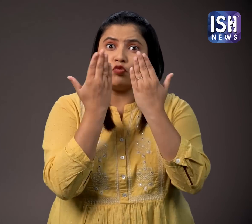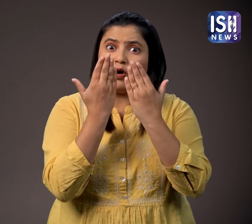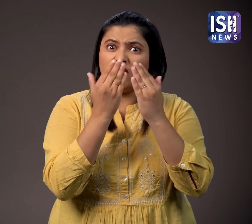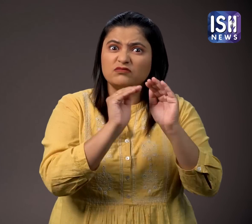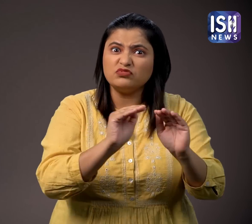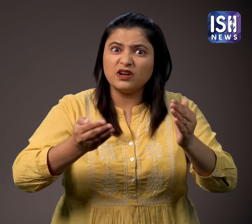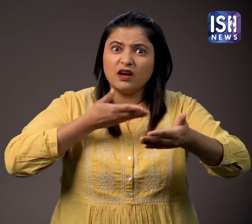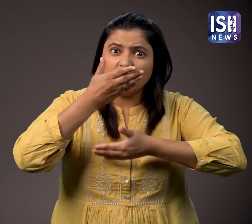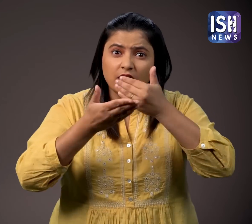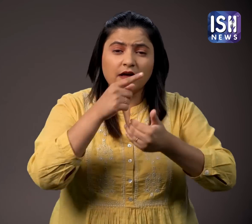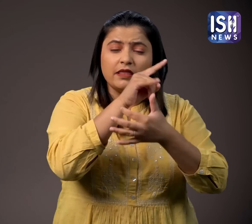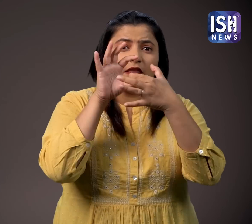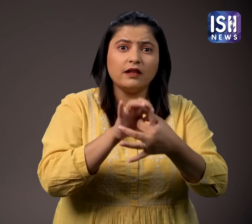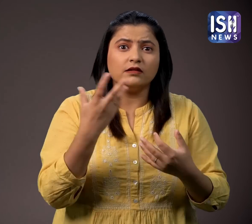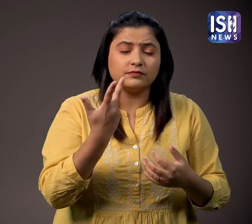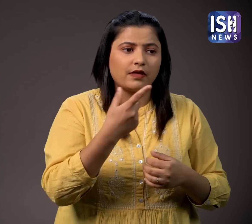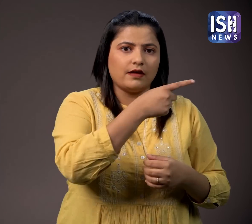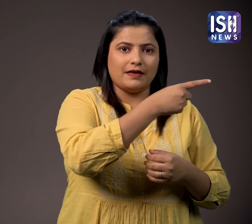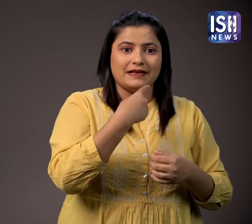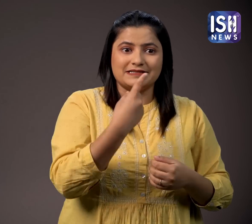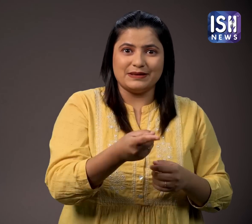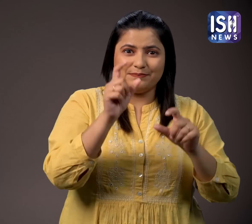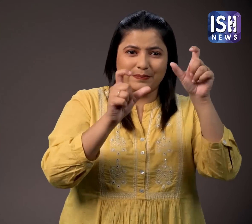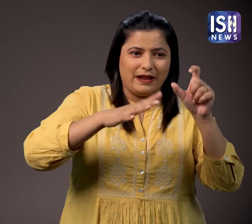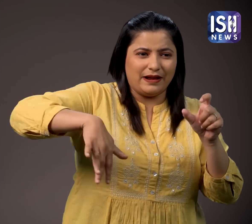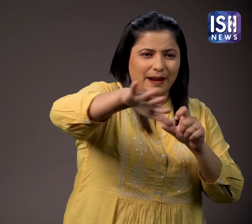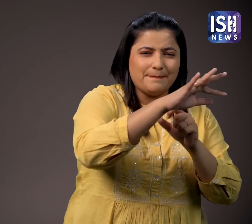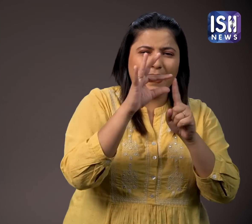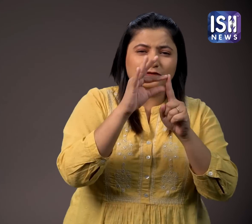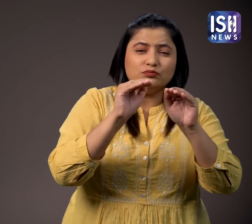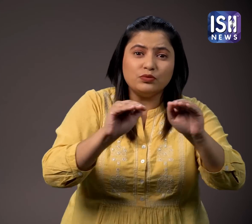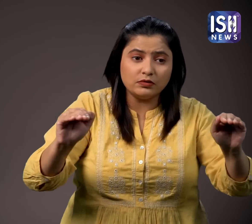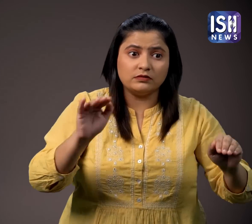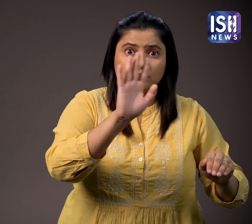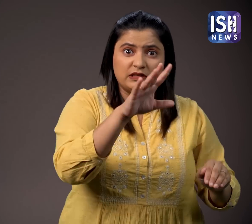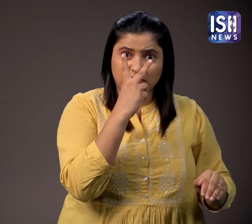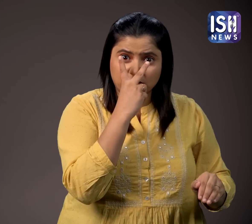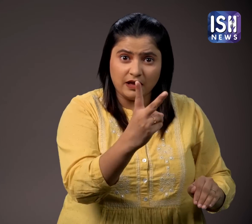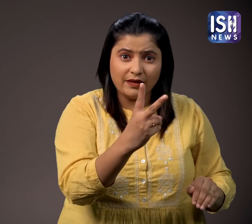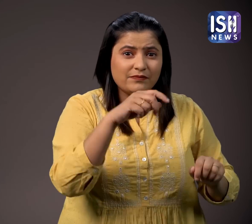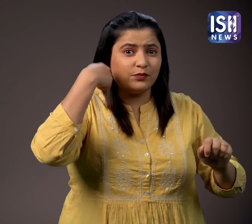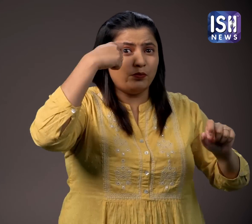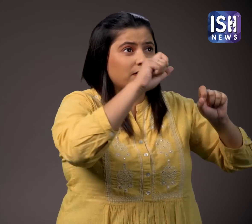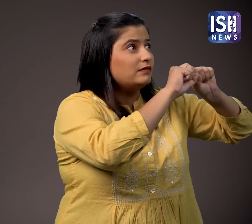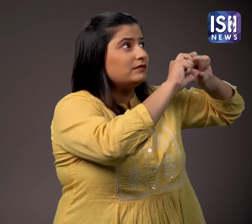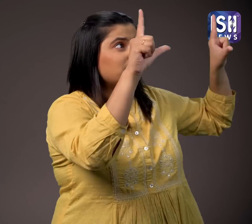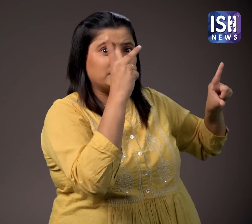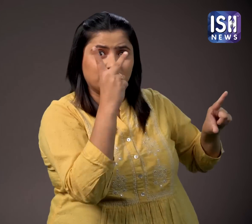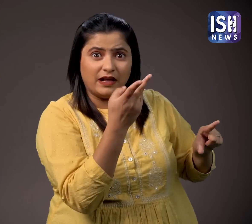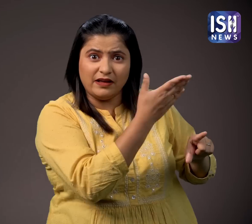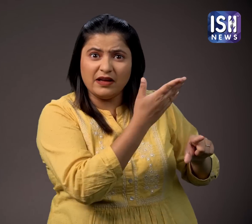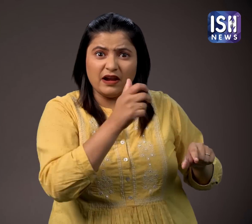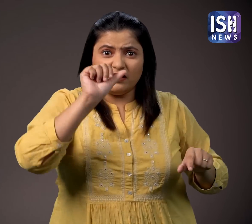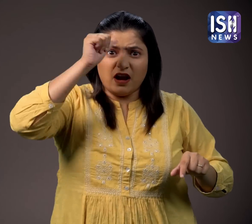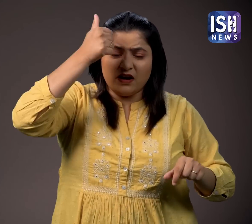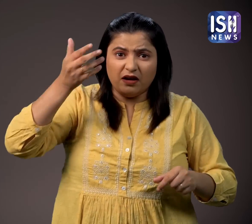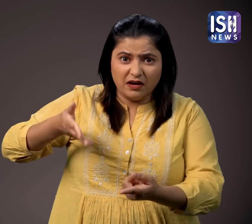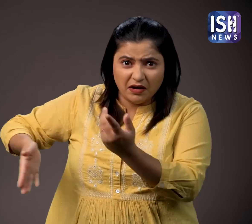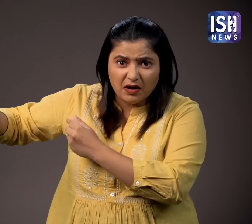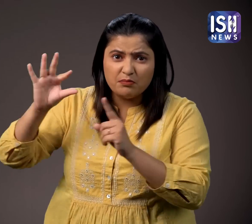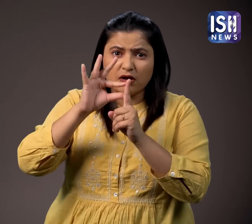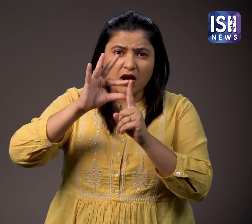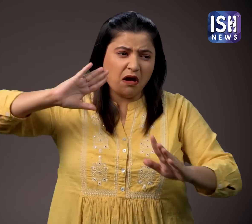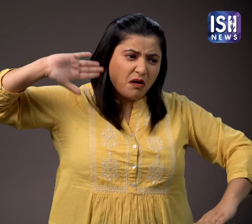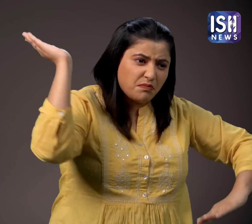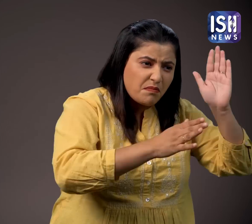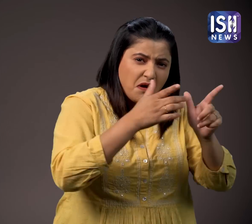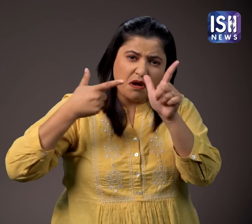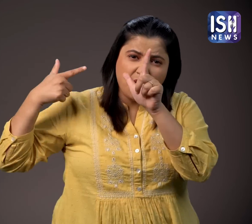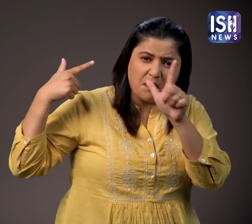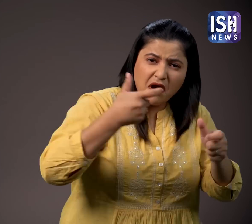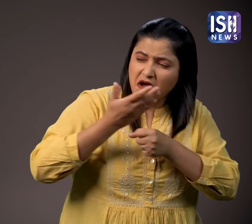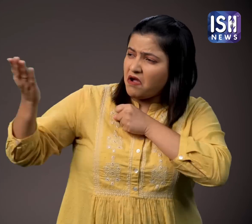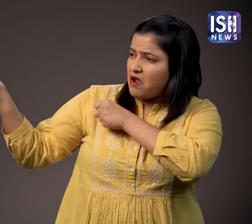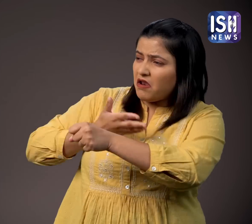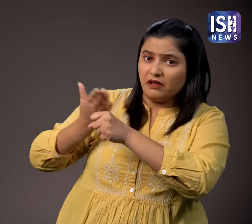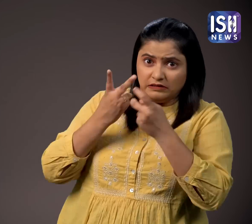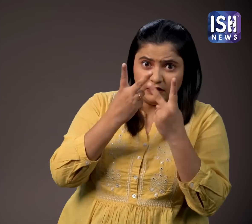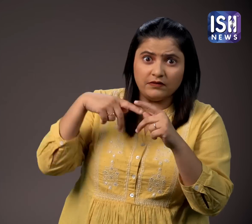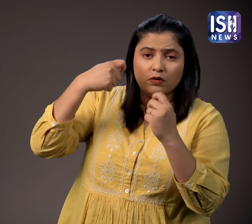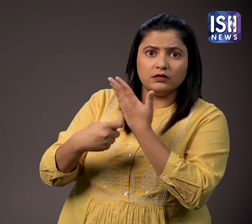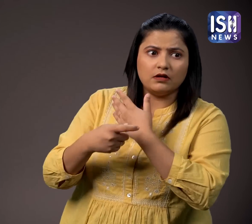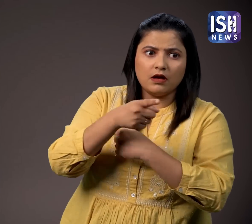Children were shown videos of violence and were brainwashed into believing that these violences were against Pakistan.